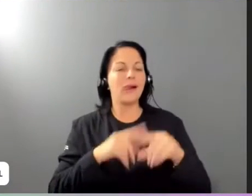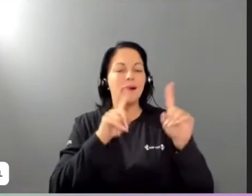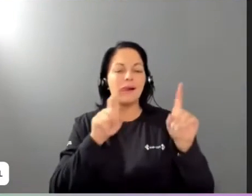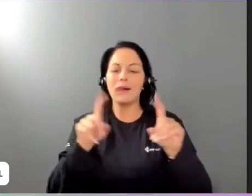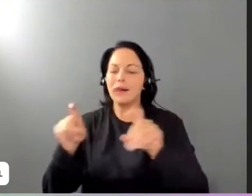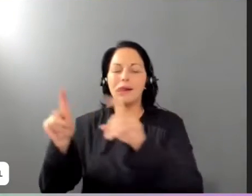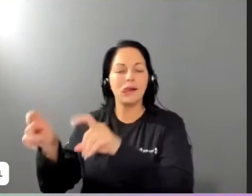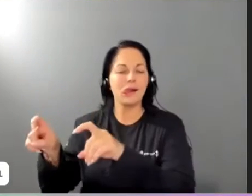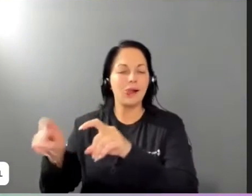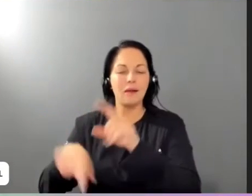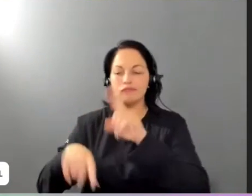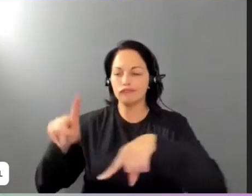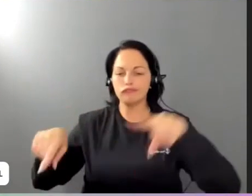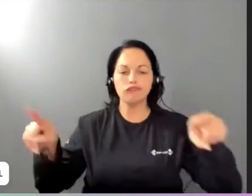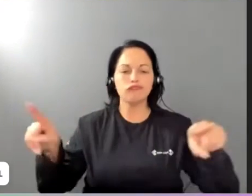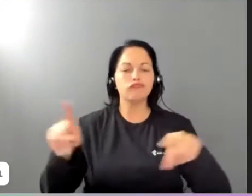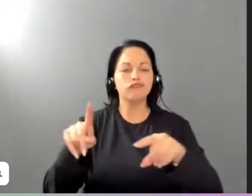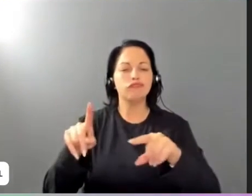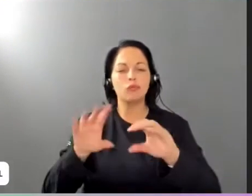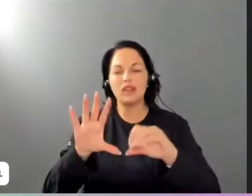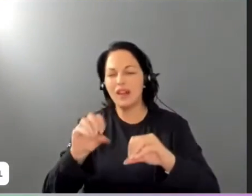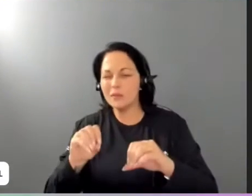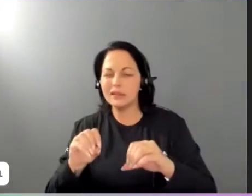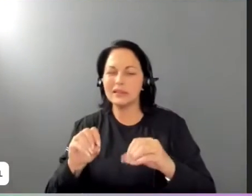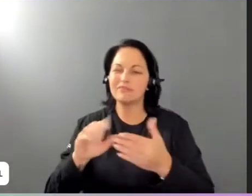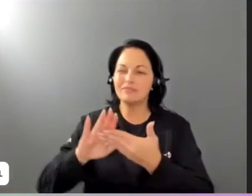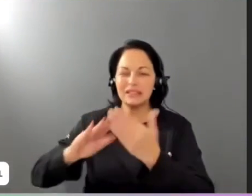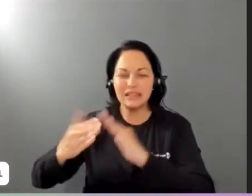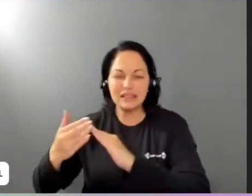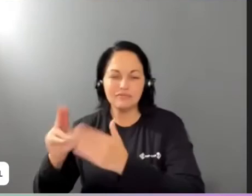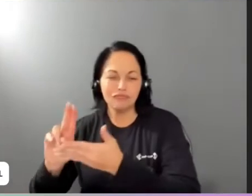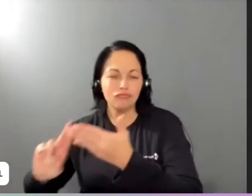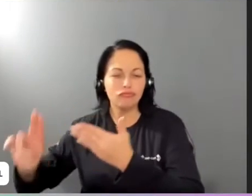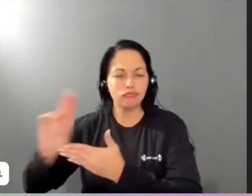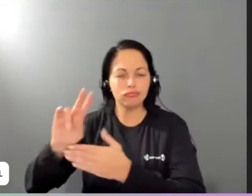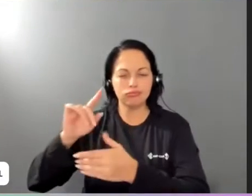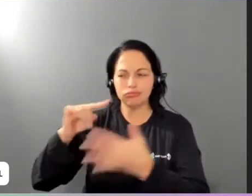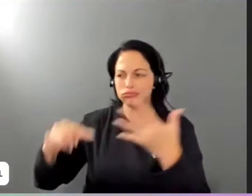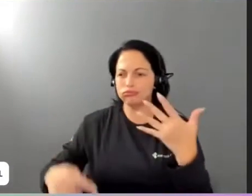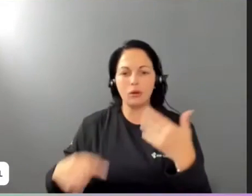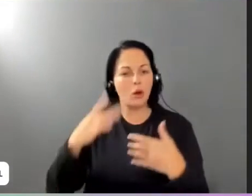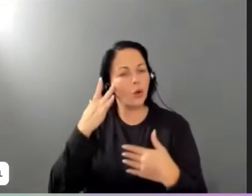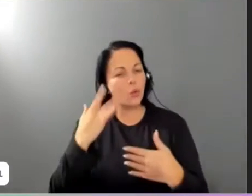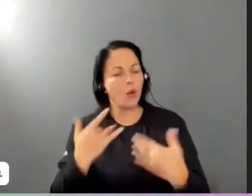and maturity model tools, and you have assessments across led multiple very different types of